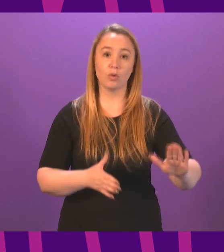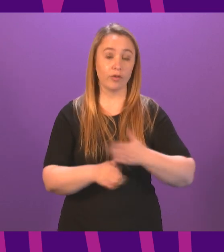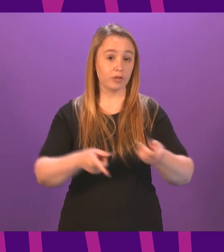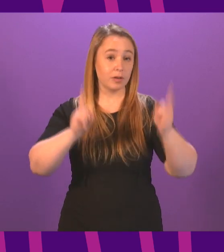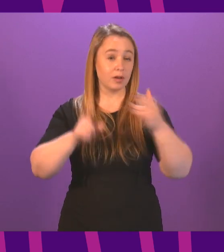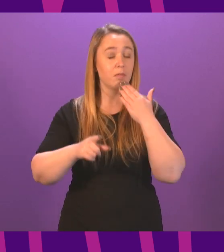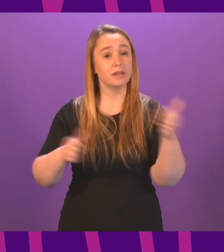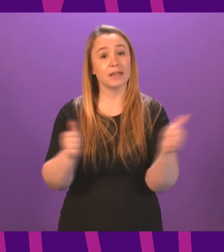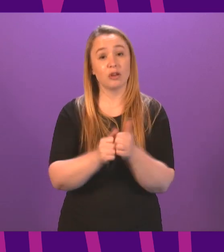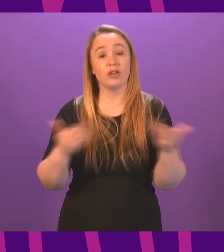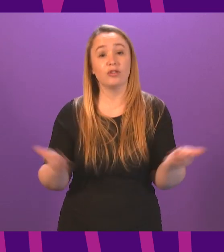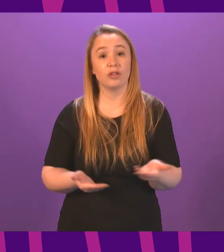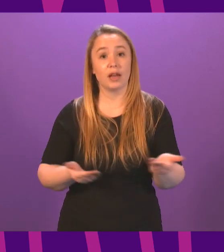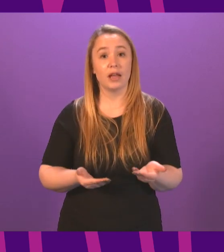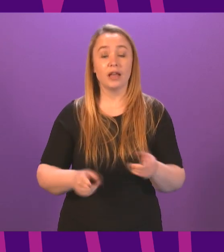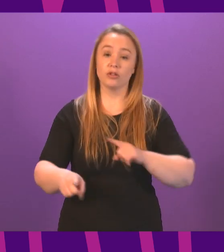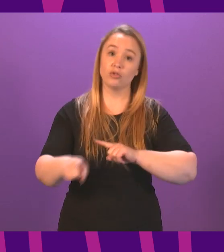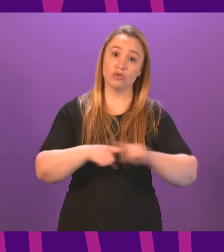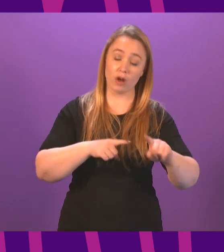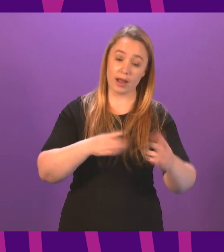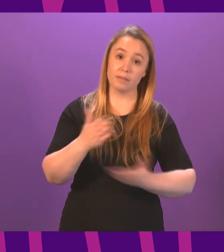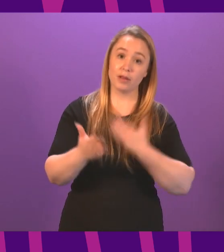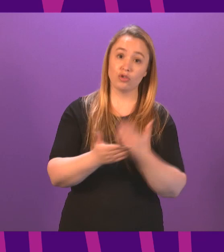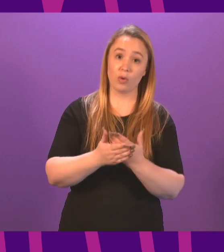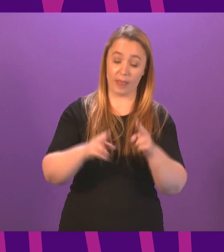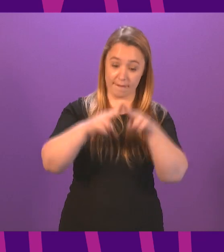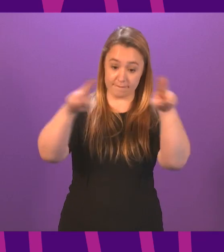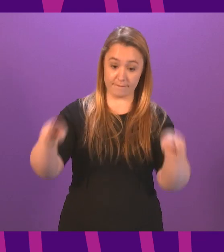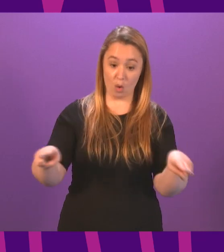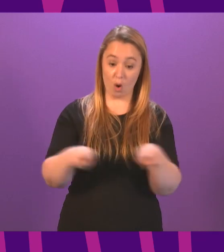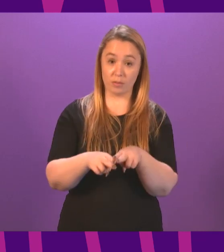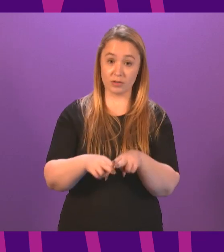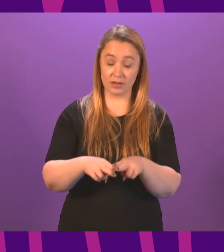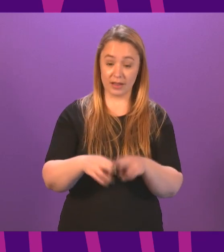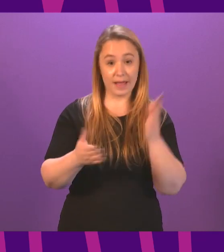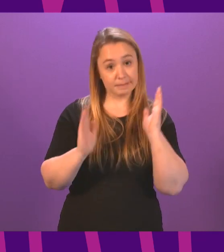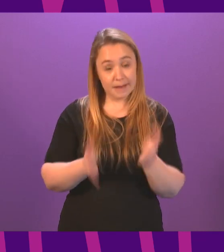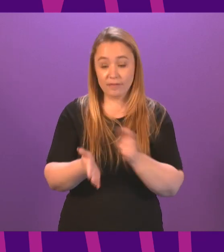act urgently to insist that it should be mandatory for forms to be signed by a patient, a family member or someone with a power of attorney?